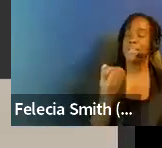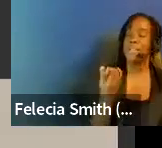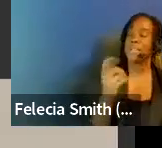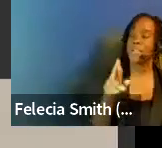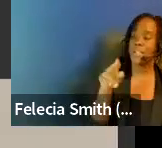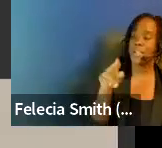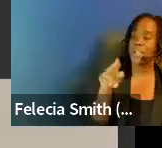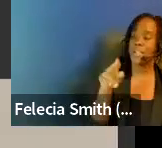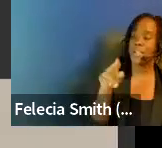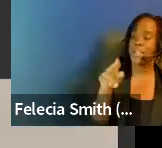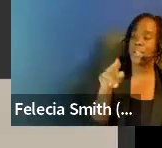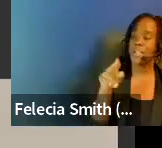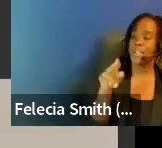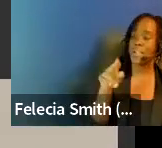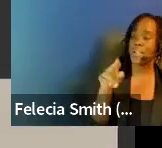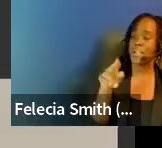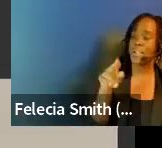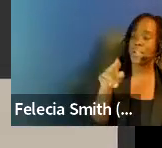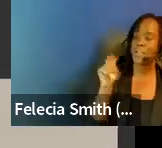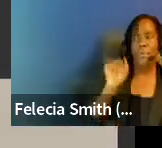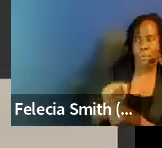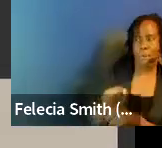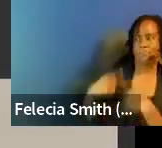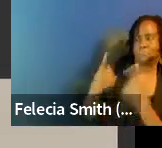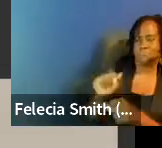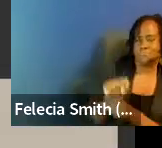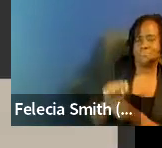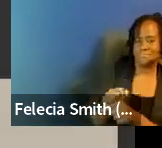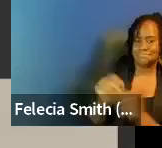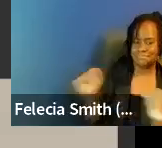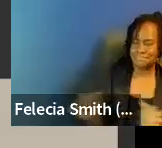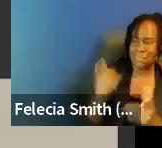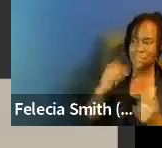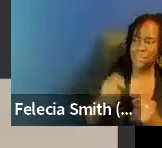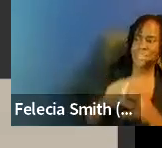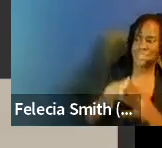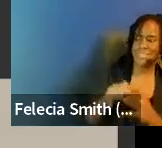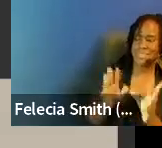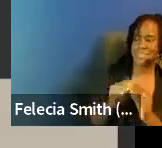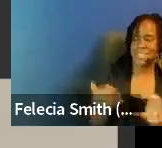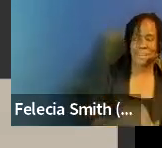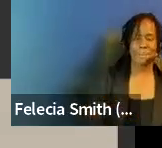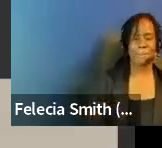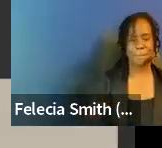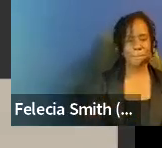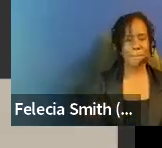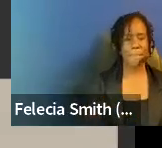additional five minutes. We'll go until